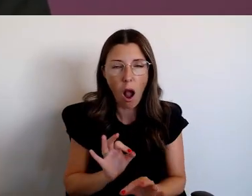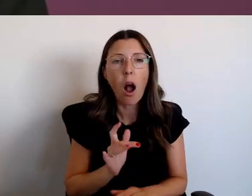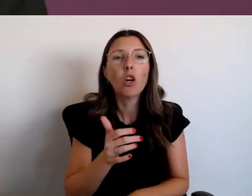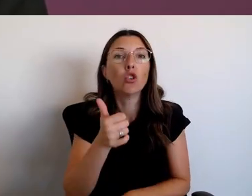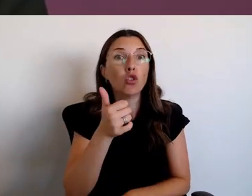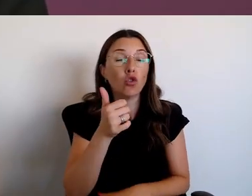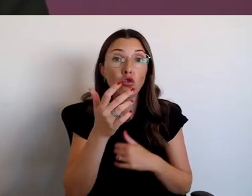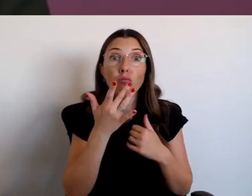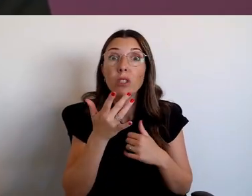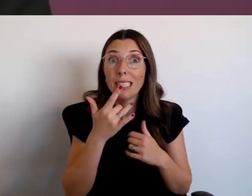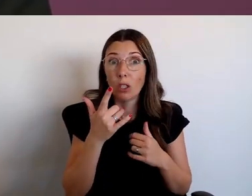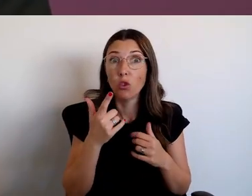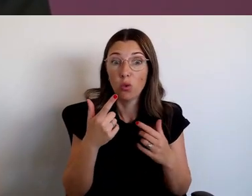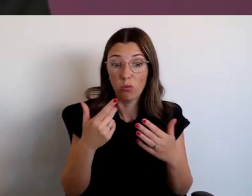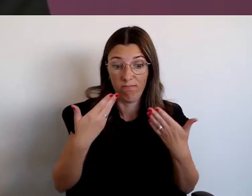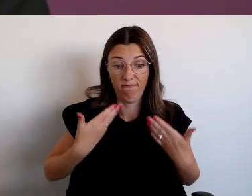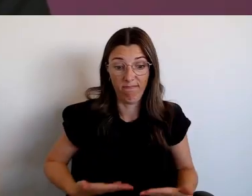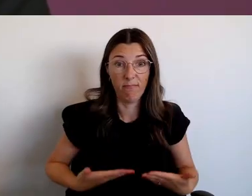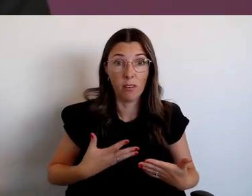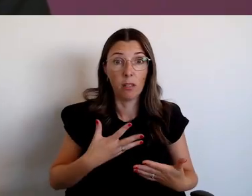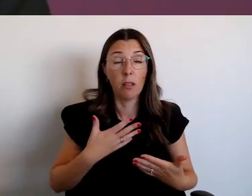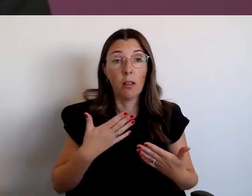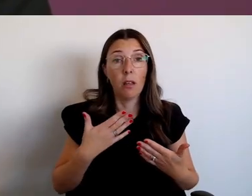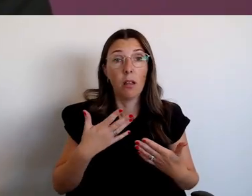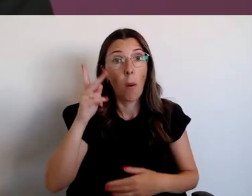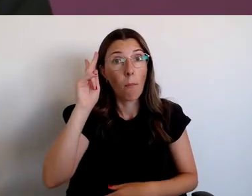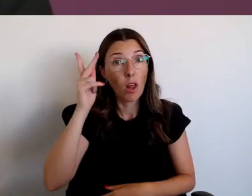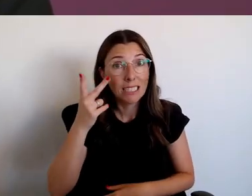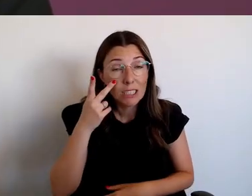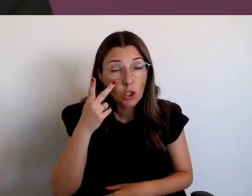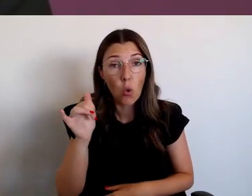public servant or a politician to access information.